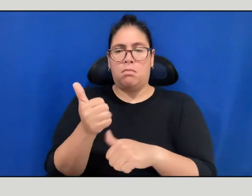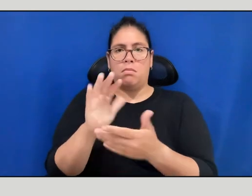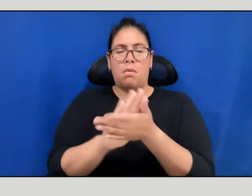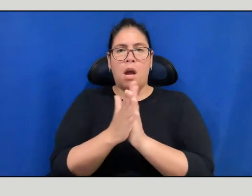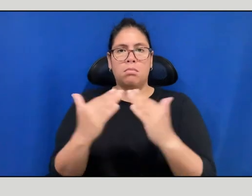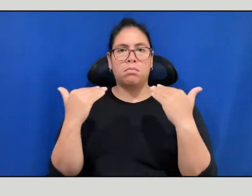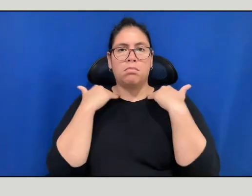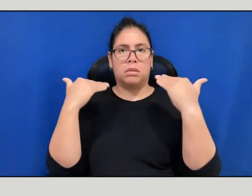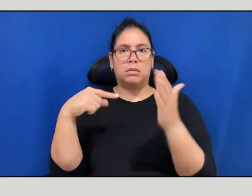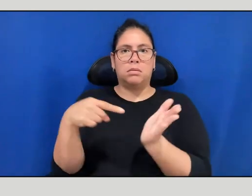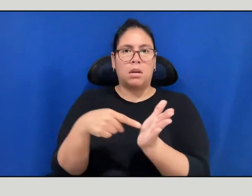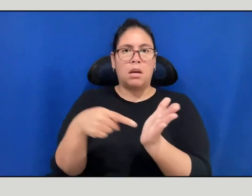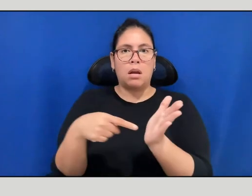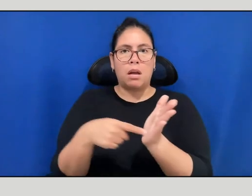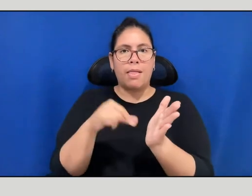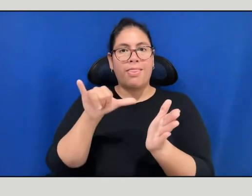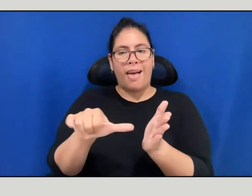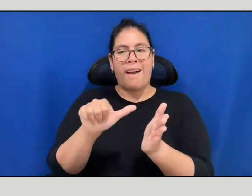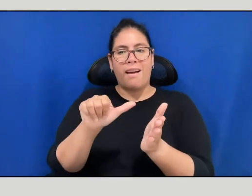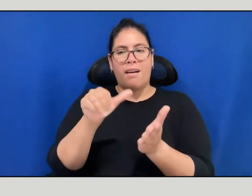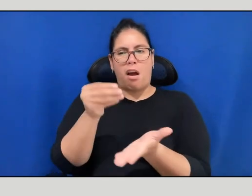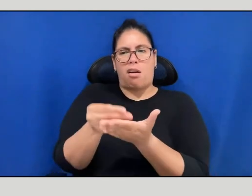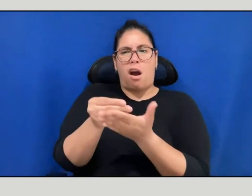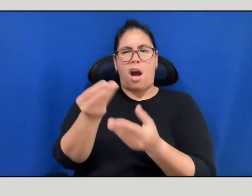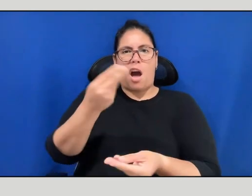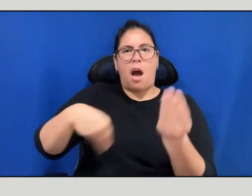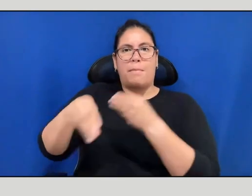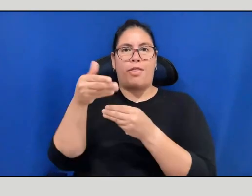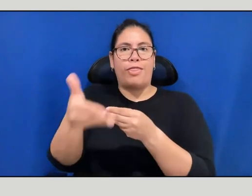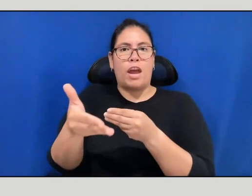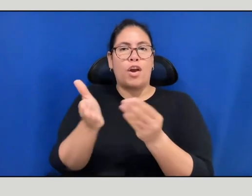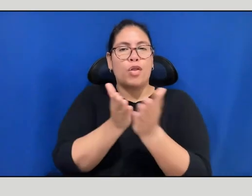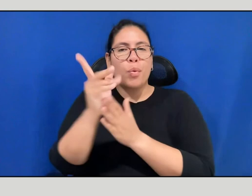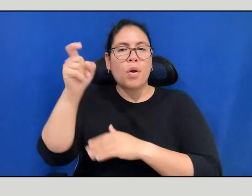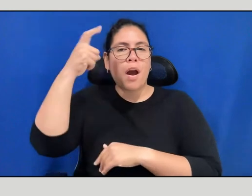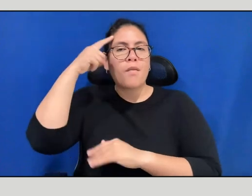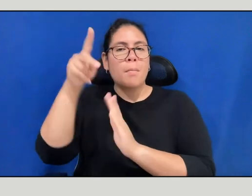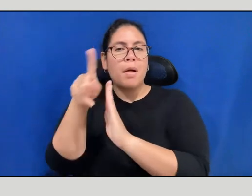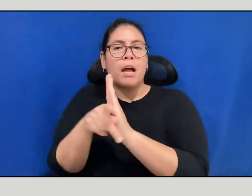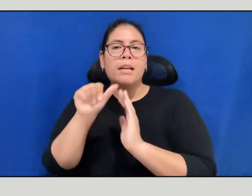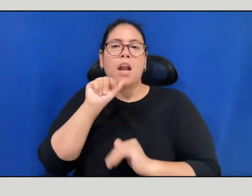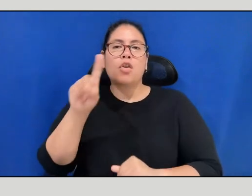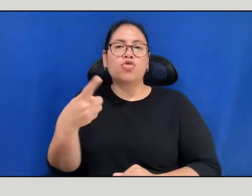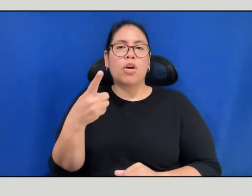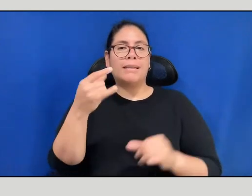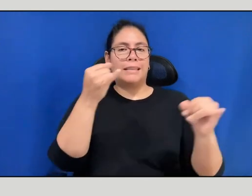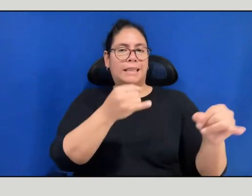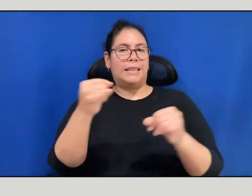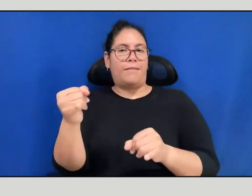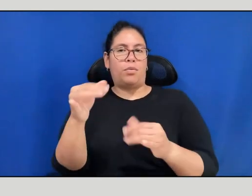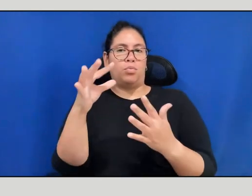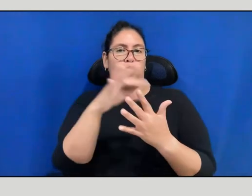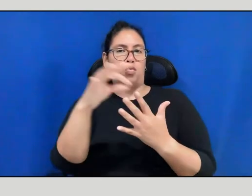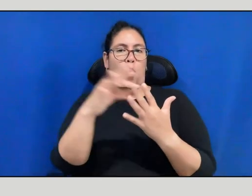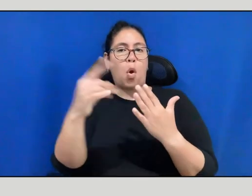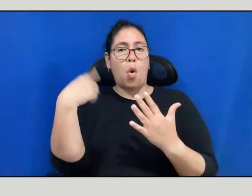and it needs to be limited through kind of government policy and not just individual choices, 'cause right now the game is rigged.